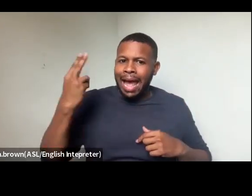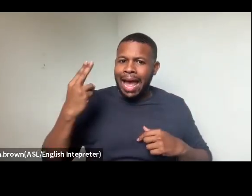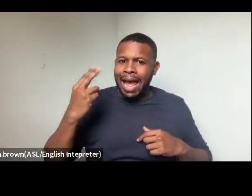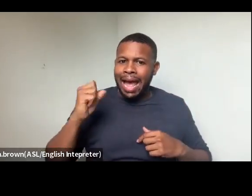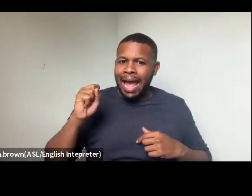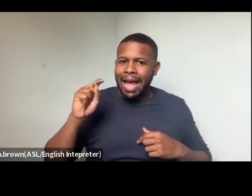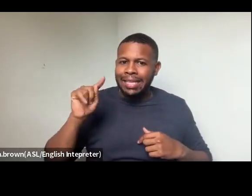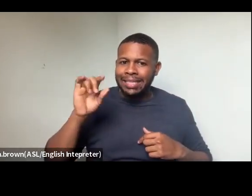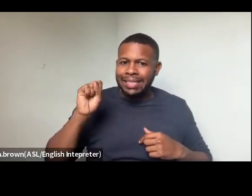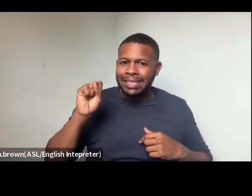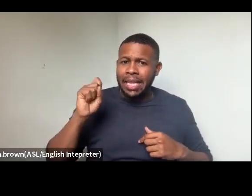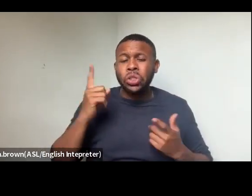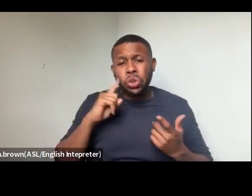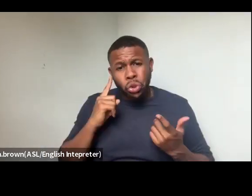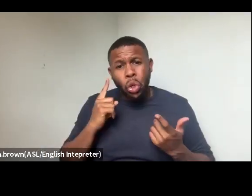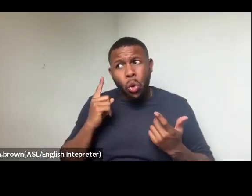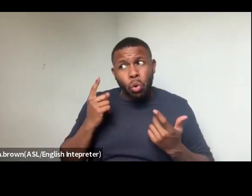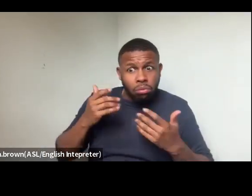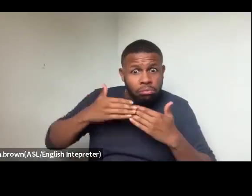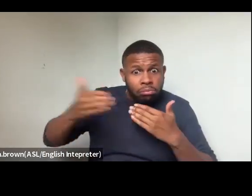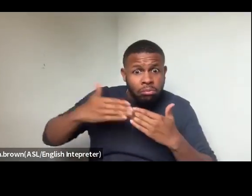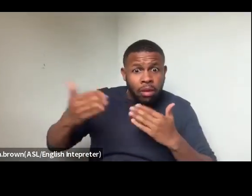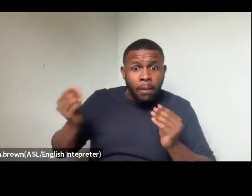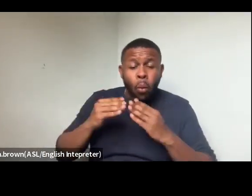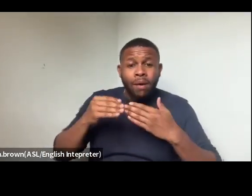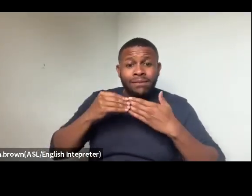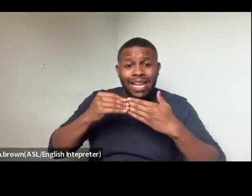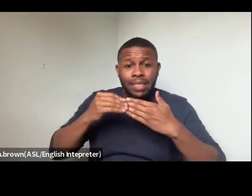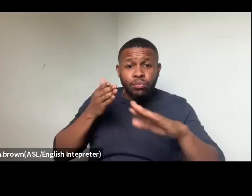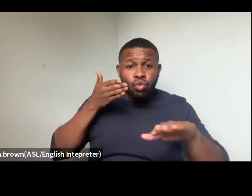So the federal government has demonstrated when the stakes are high and there is enough